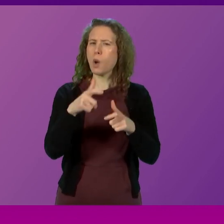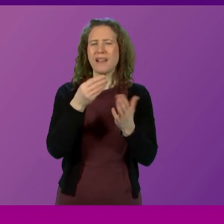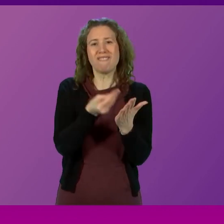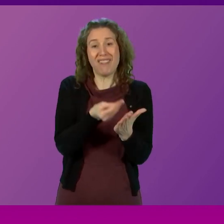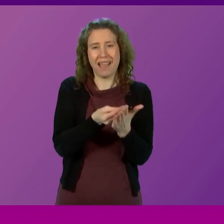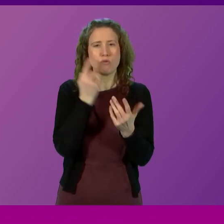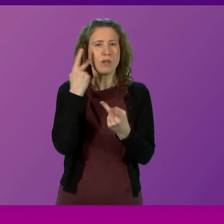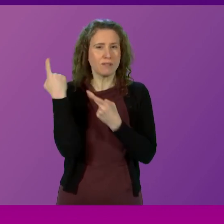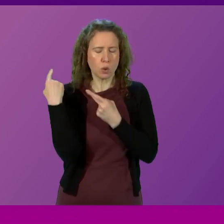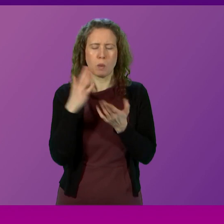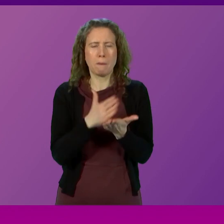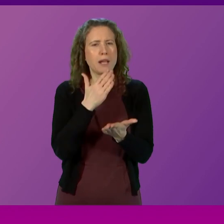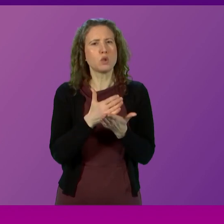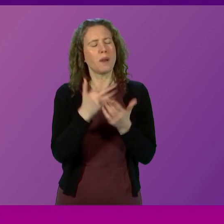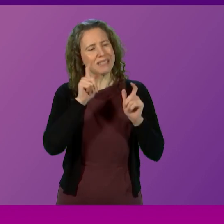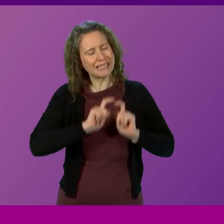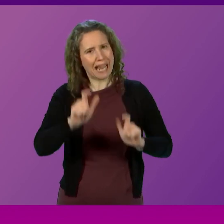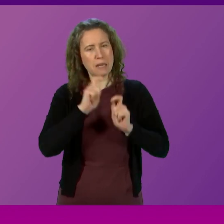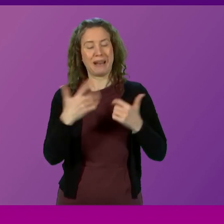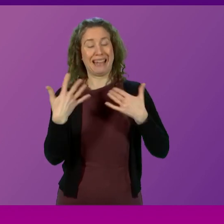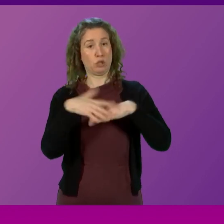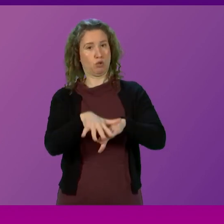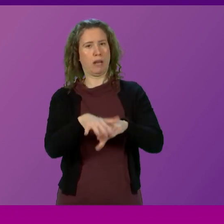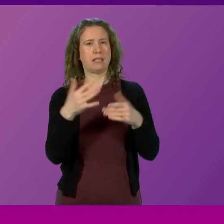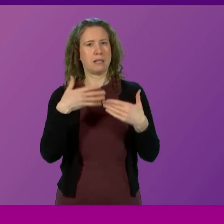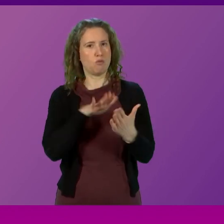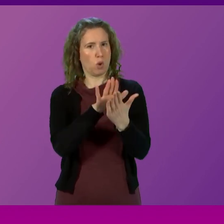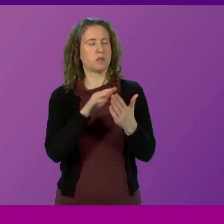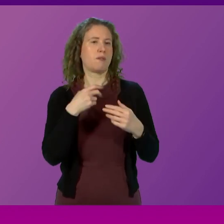a sustainable and integrated approach to public transport fares in the future. All